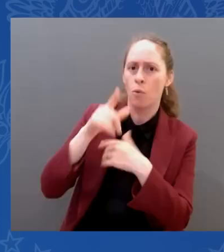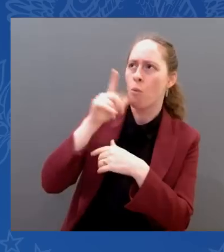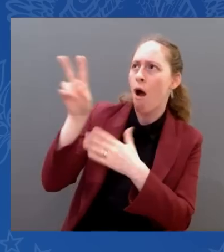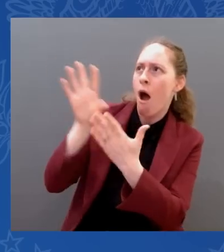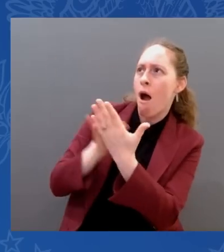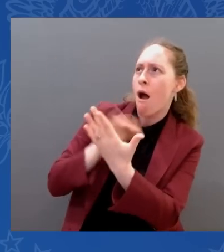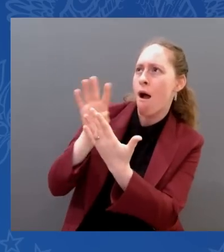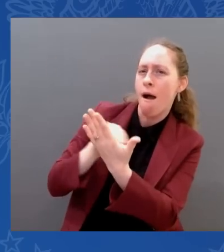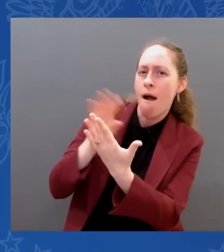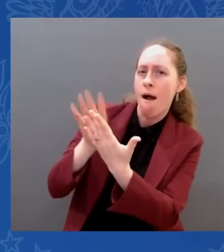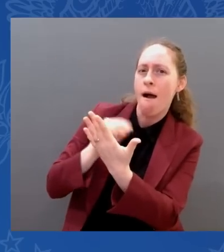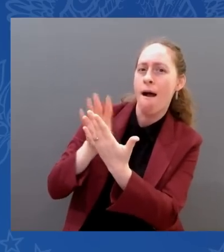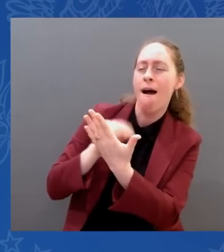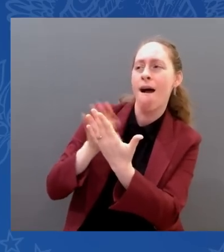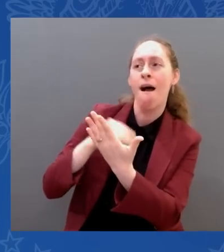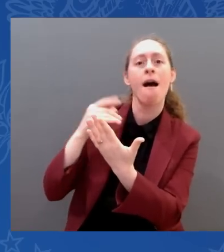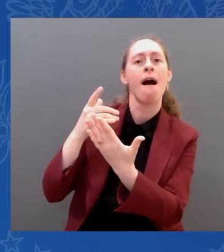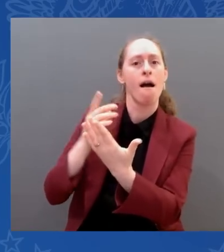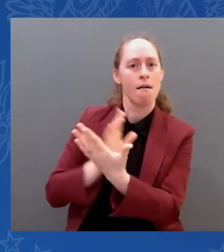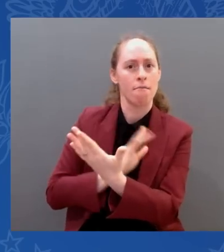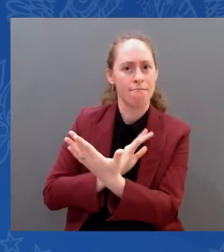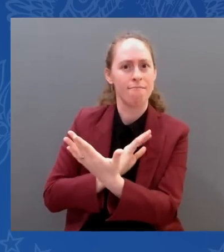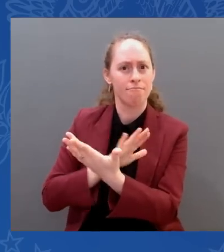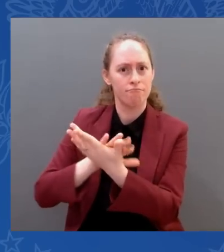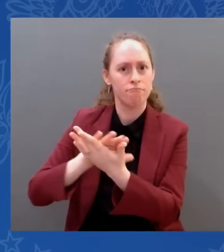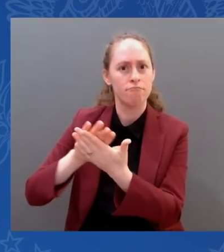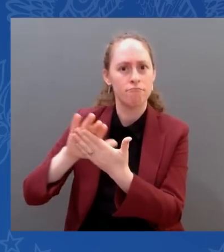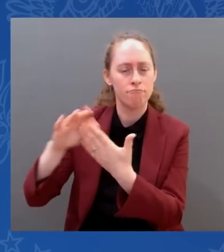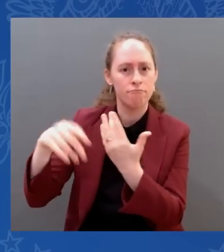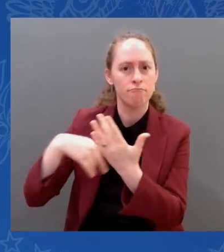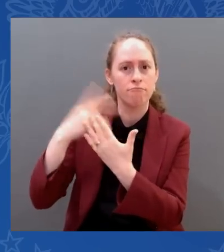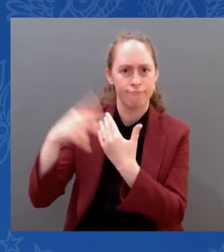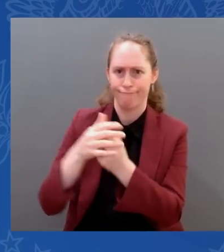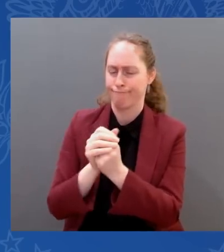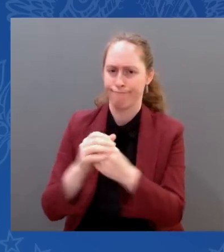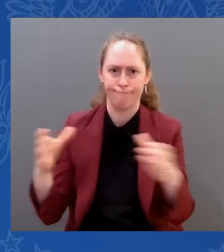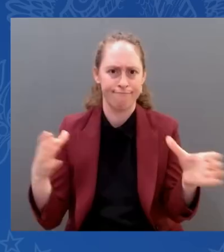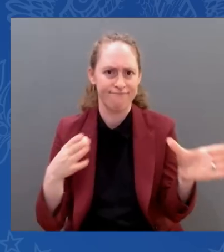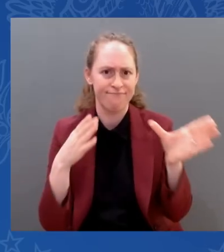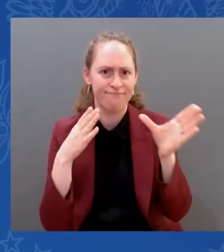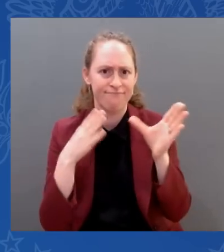in trucking earlier this year. And truckers' wages went up even after accounting for inflation.